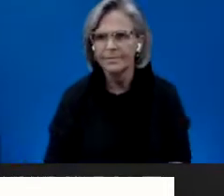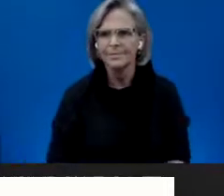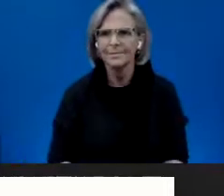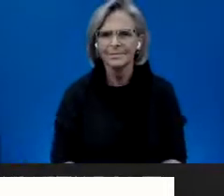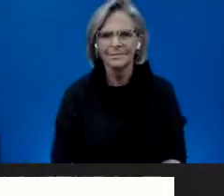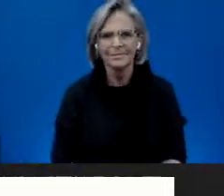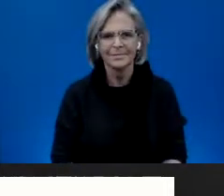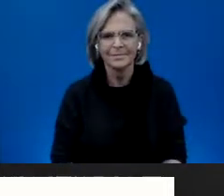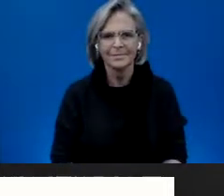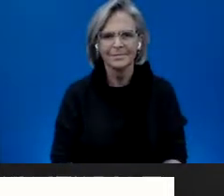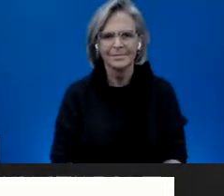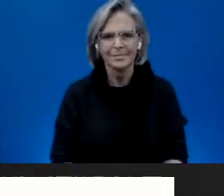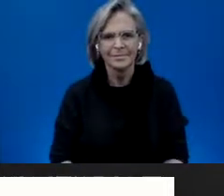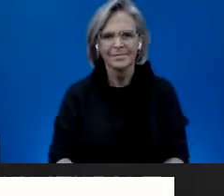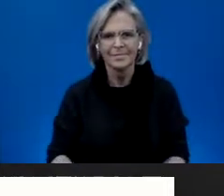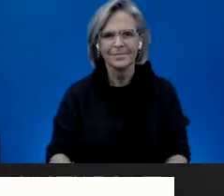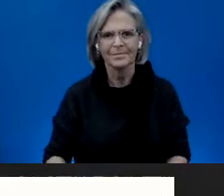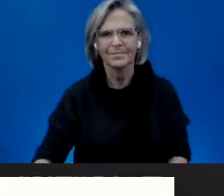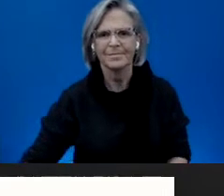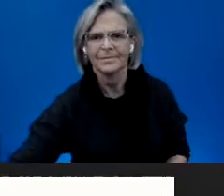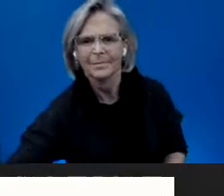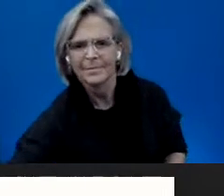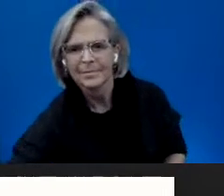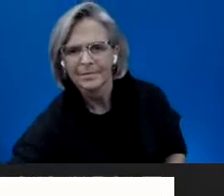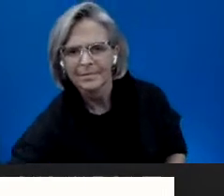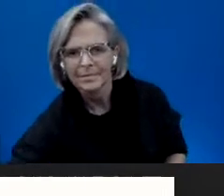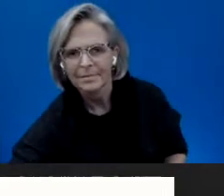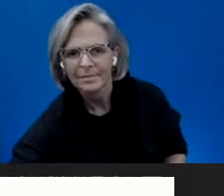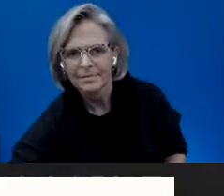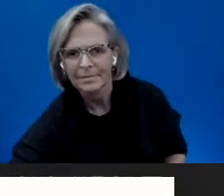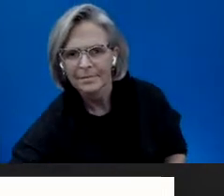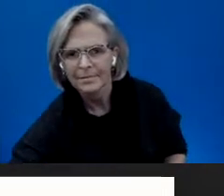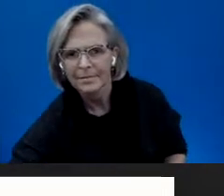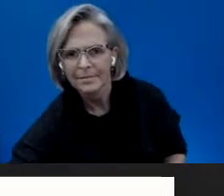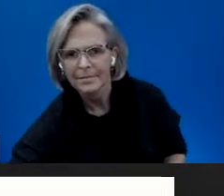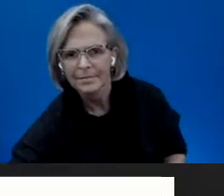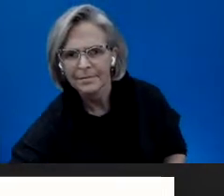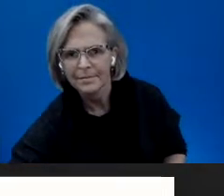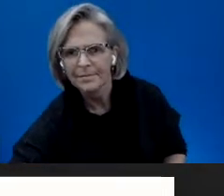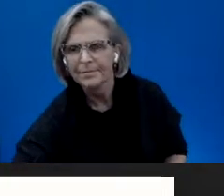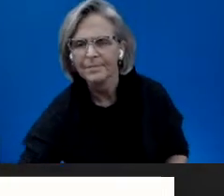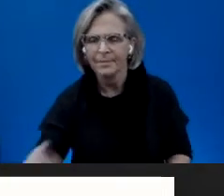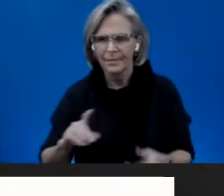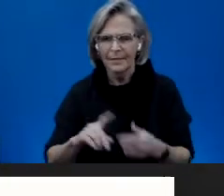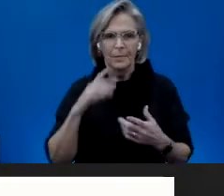It was by playwright Heather Morrison as well as production dramaturgy was by Lenore Claire Herrem.